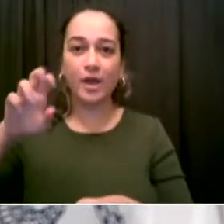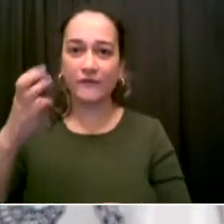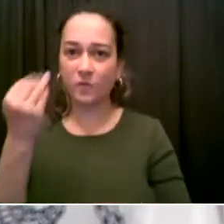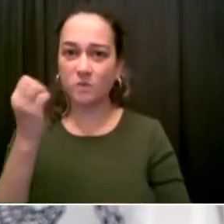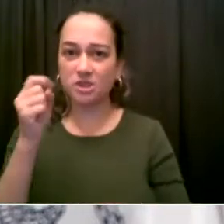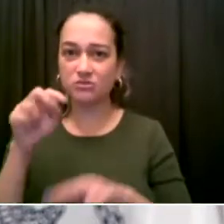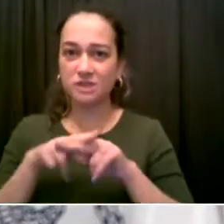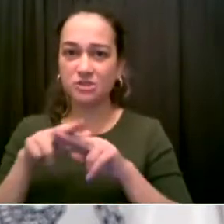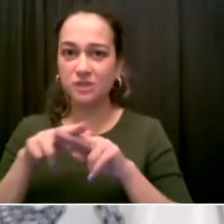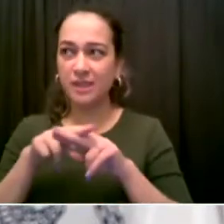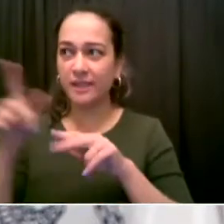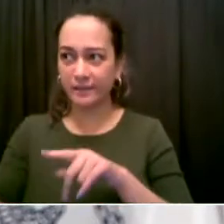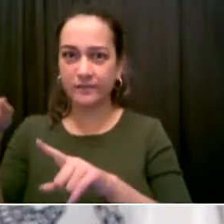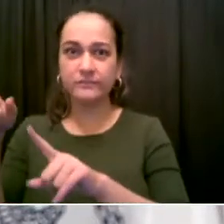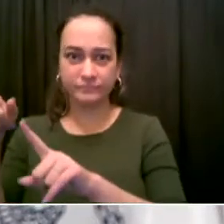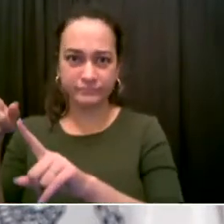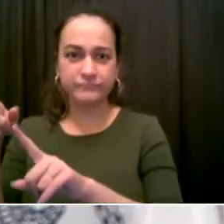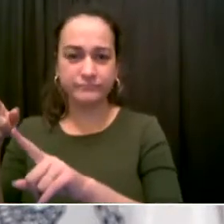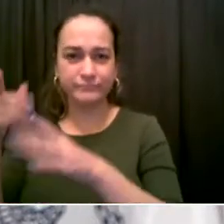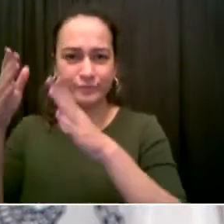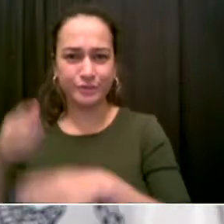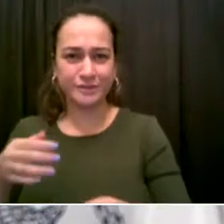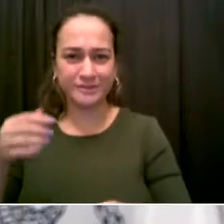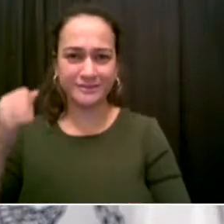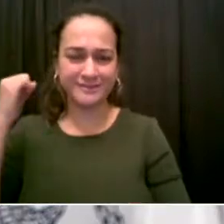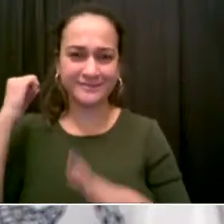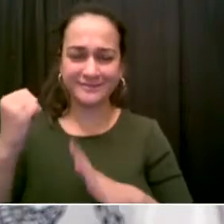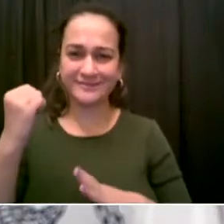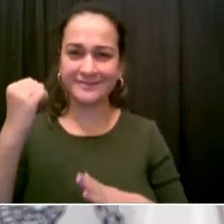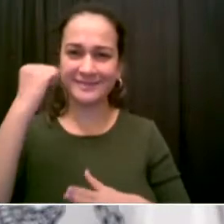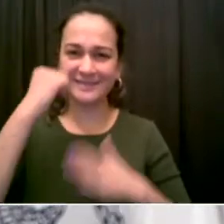MORE POLICE, BUT MAYBE THEY ARE NOT IN THE RIGHT